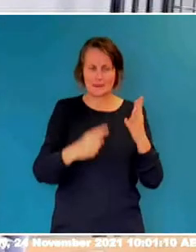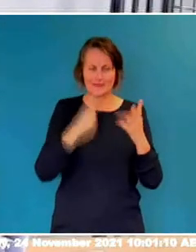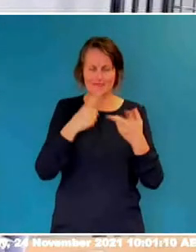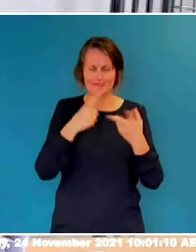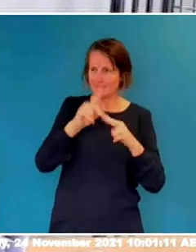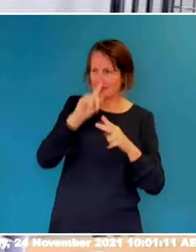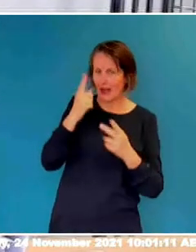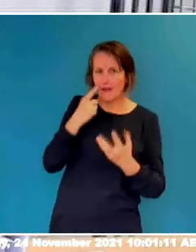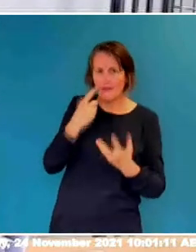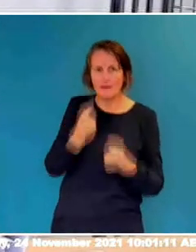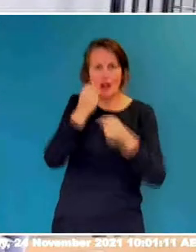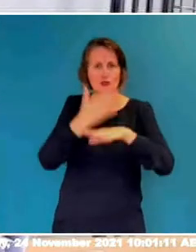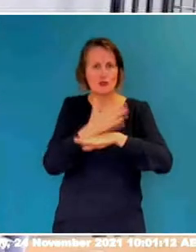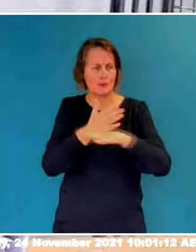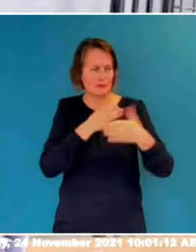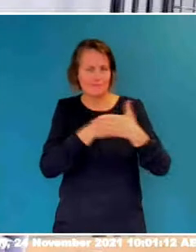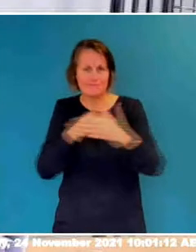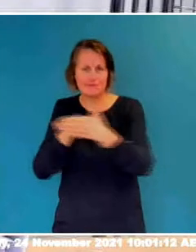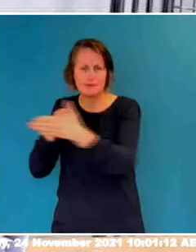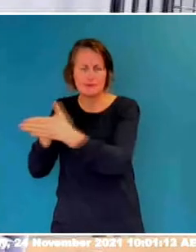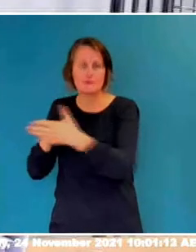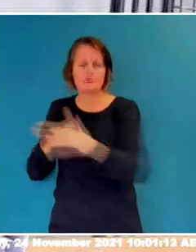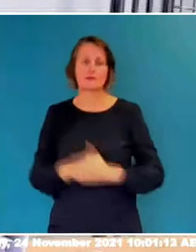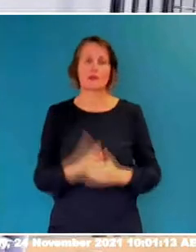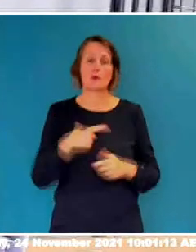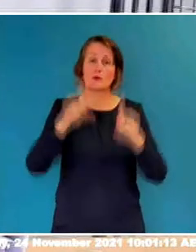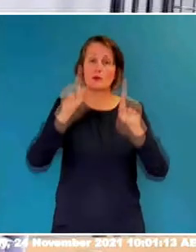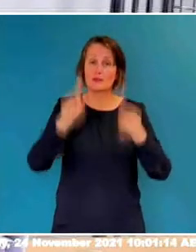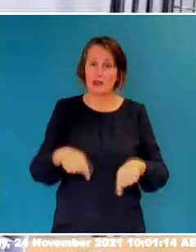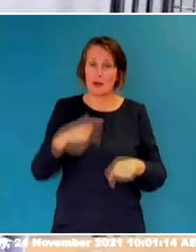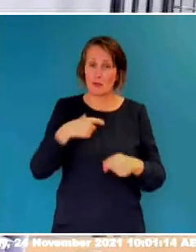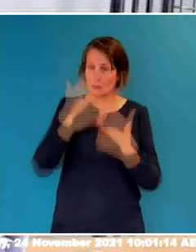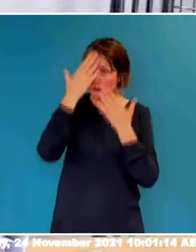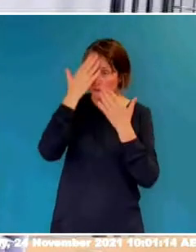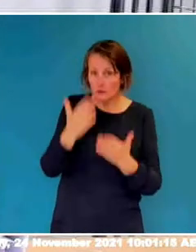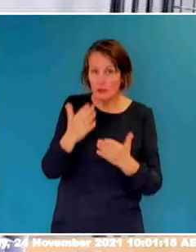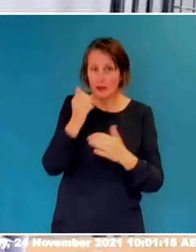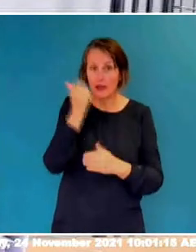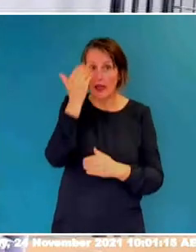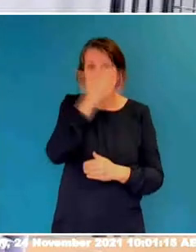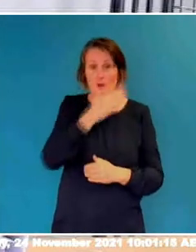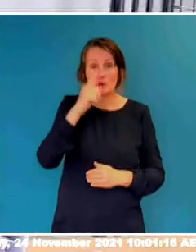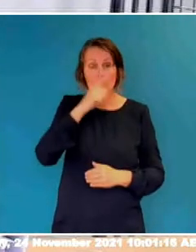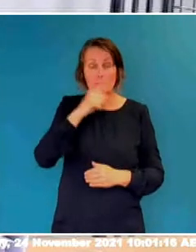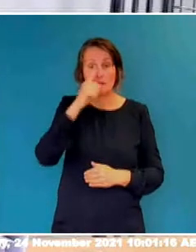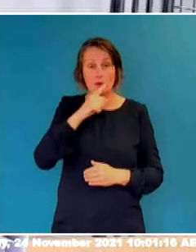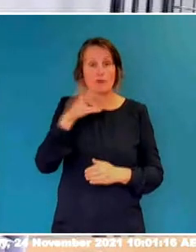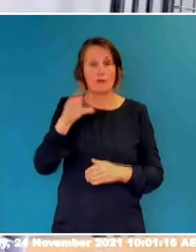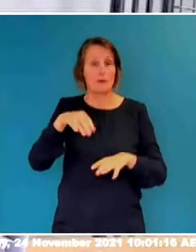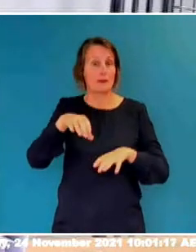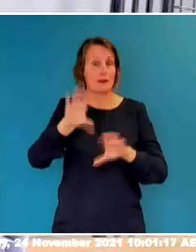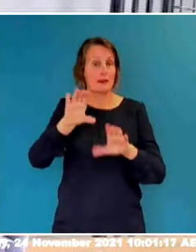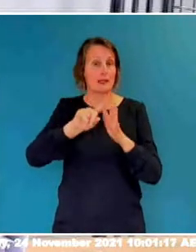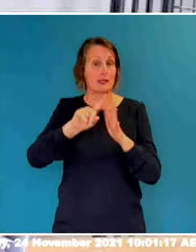We commence by acknowledging the Gadigal people of the Eora Nation on whose traditional lands Commissioner Ryan and I are sitting.